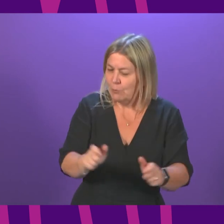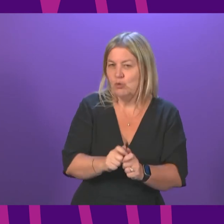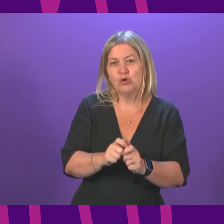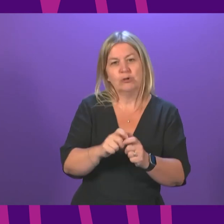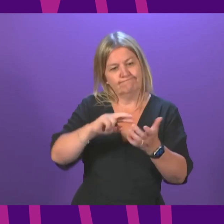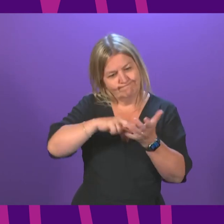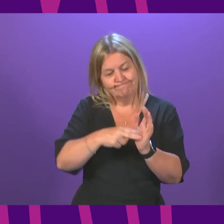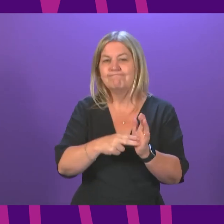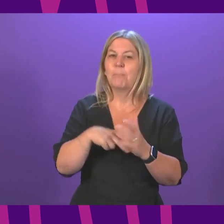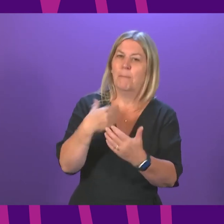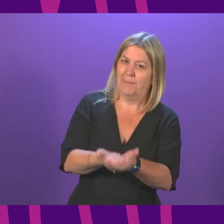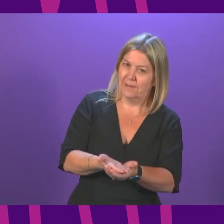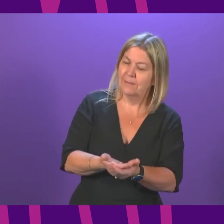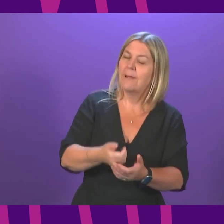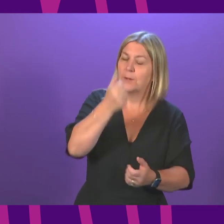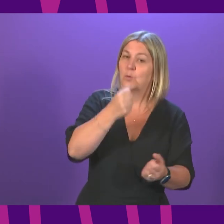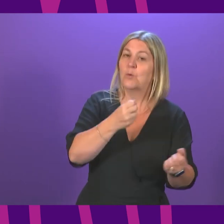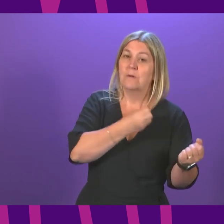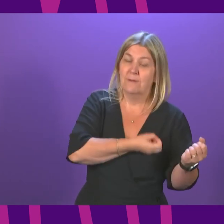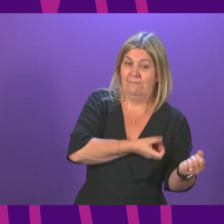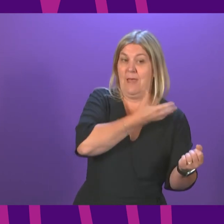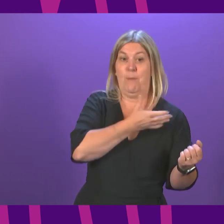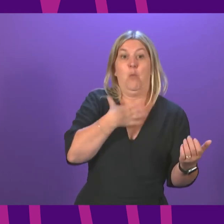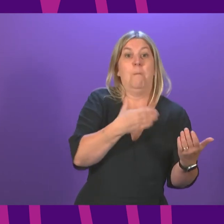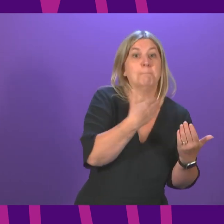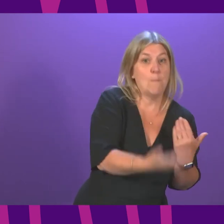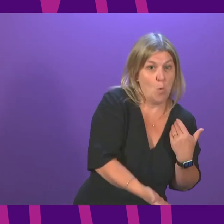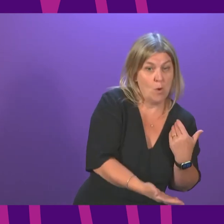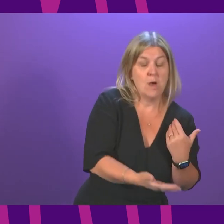like me to go further and that the Conservative Party believes that I have gone too far already—although